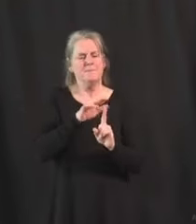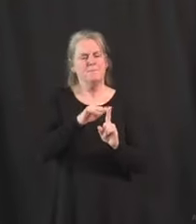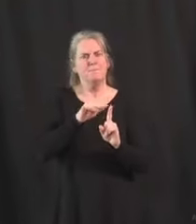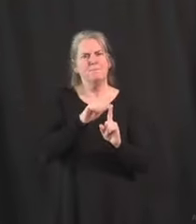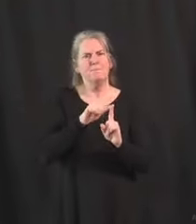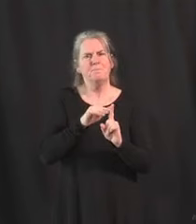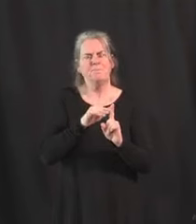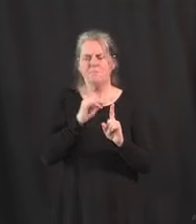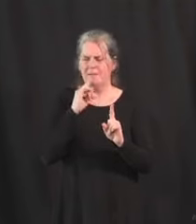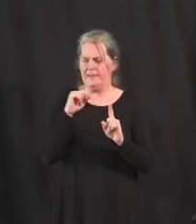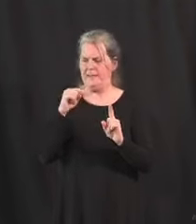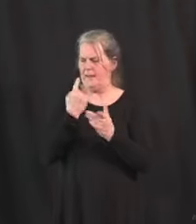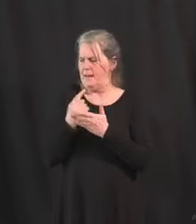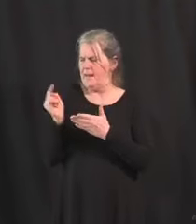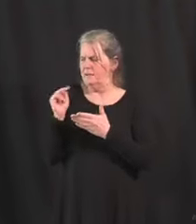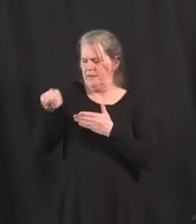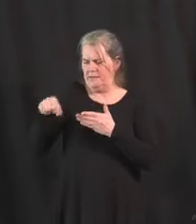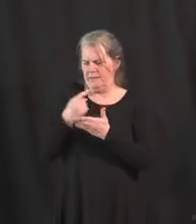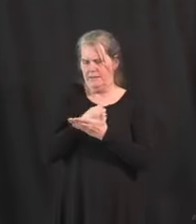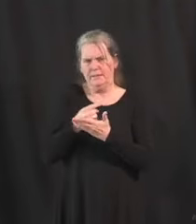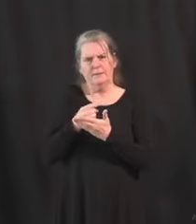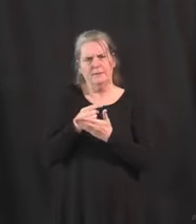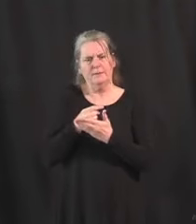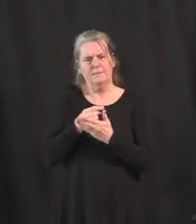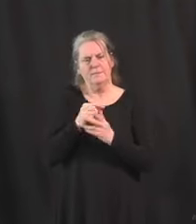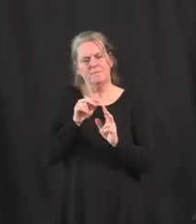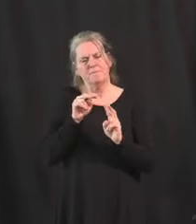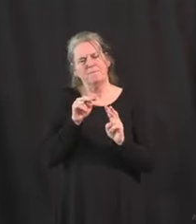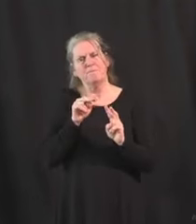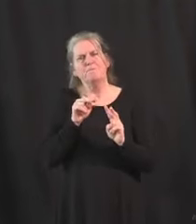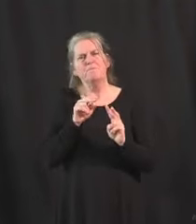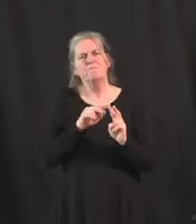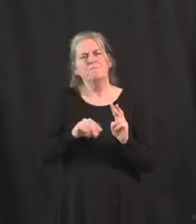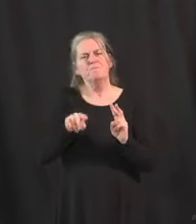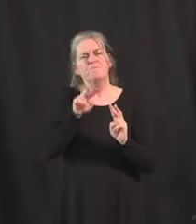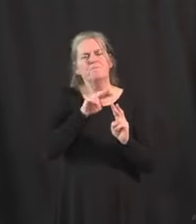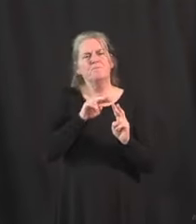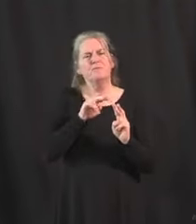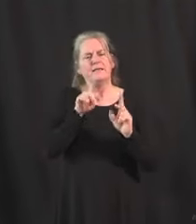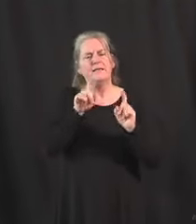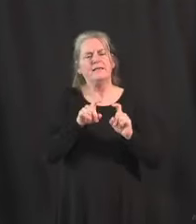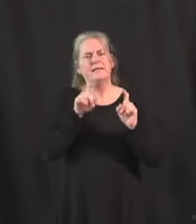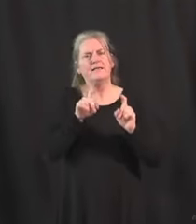AND LAST WEEK AT WHERE WE NEED TO TEST TO JUST PICK UP ANY